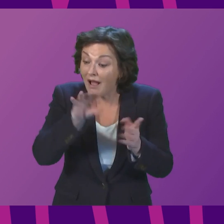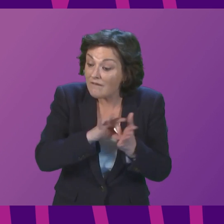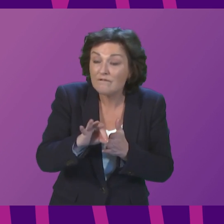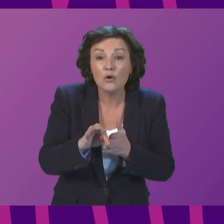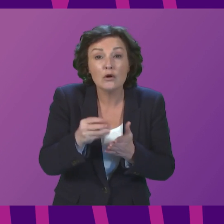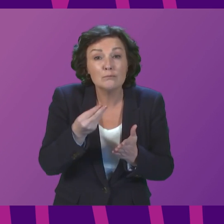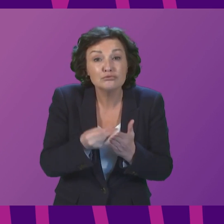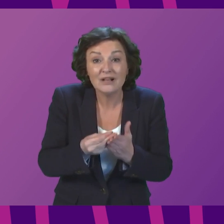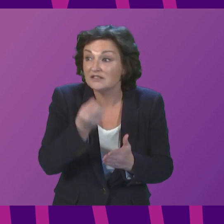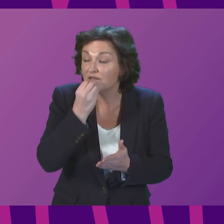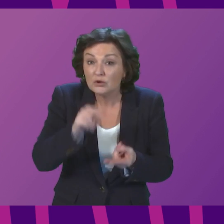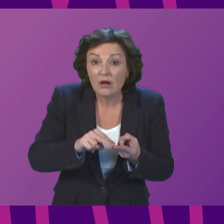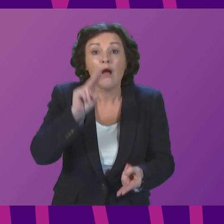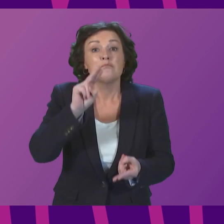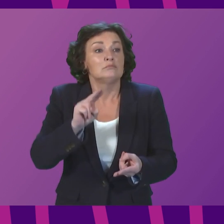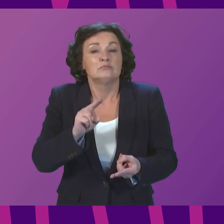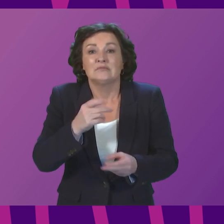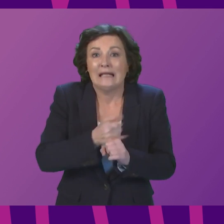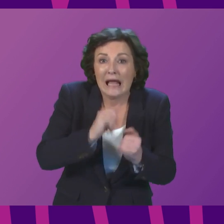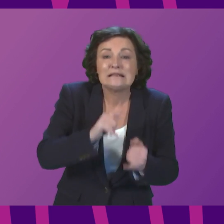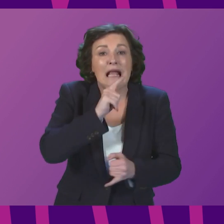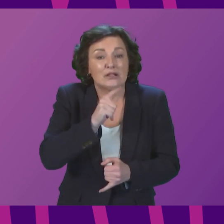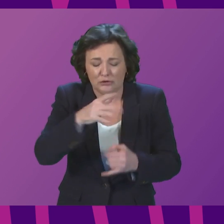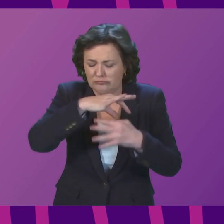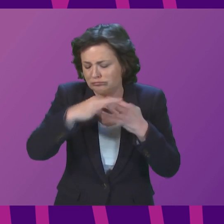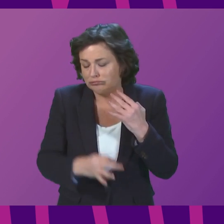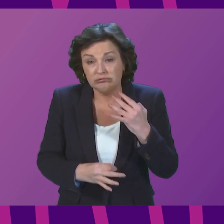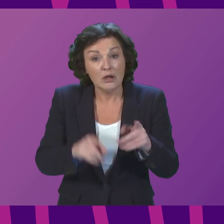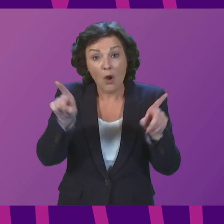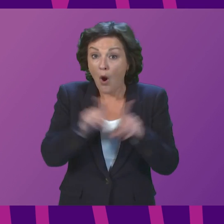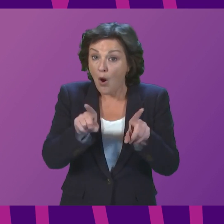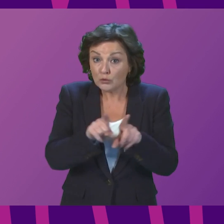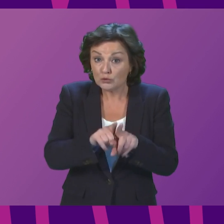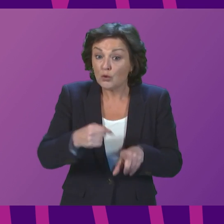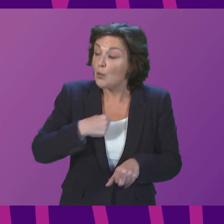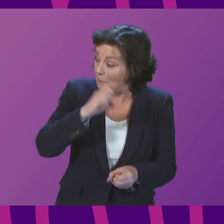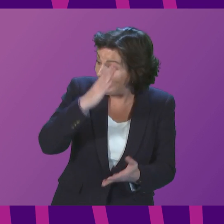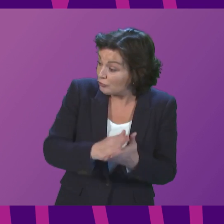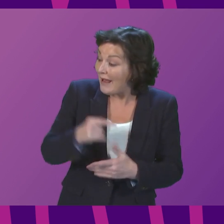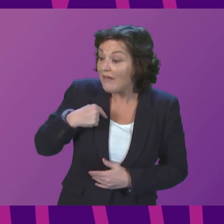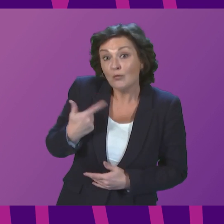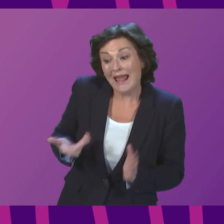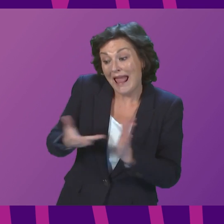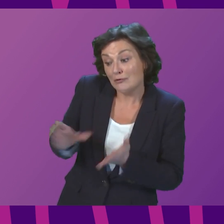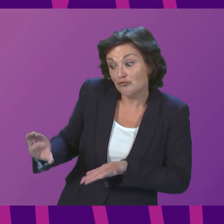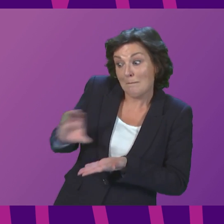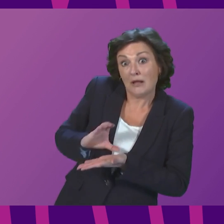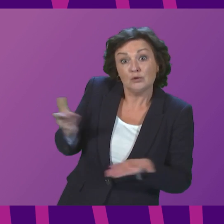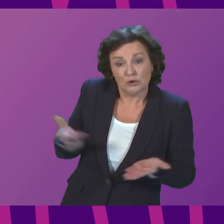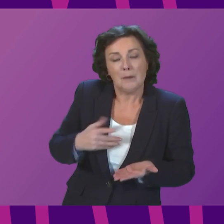We will continue to do everything that we can do, including passing on any and all consequentials that come from the chancellor’s announcements today.